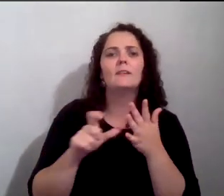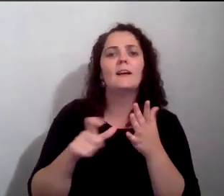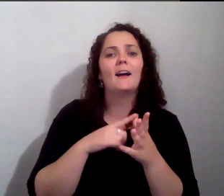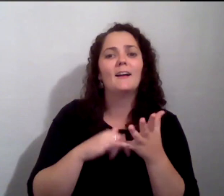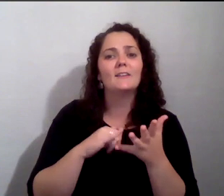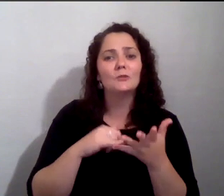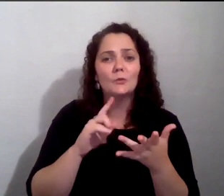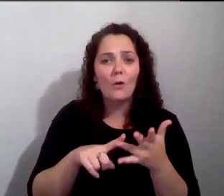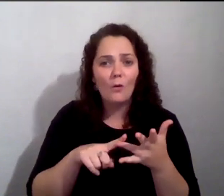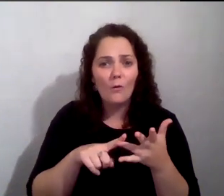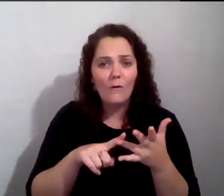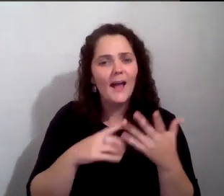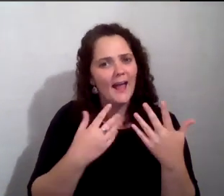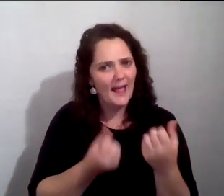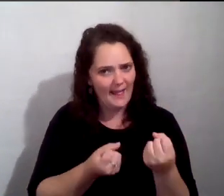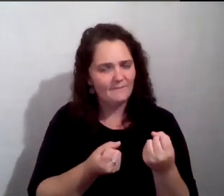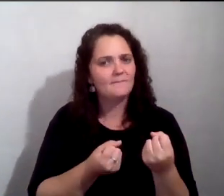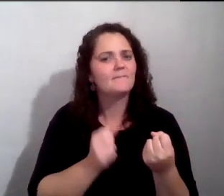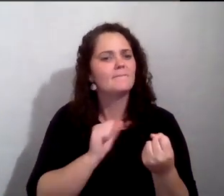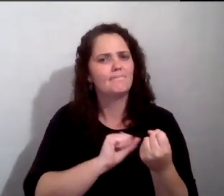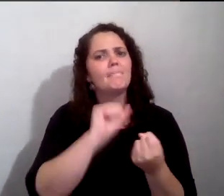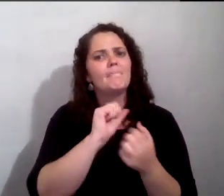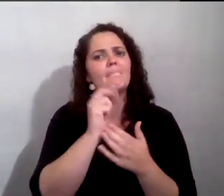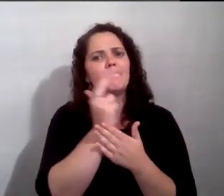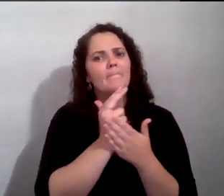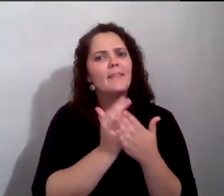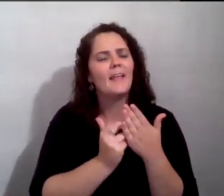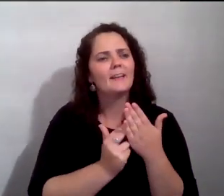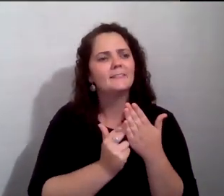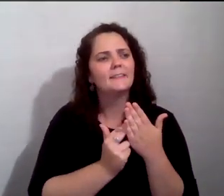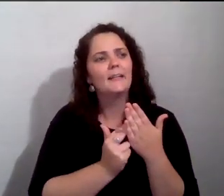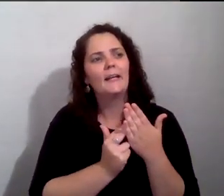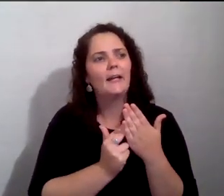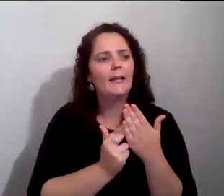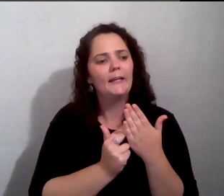of depicting different subjects. But I also wanted to point out here,